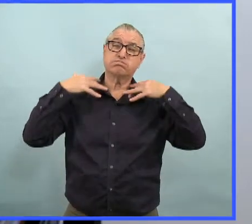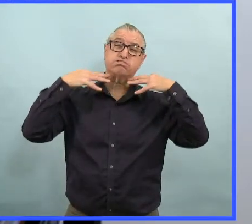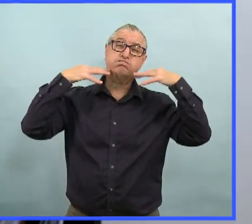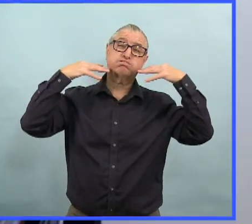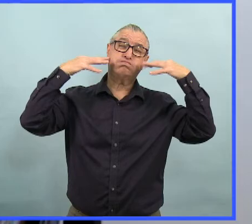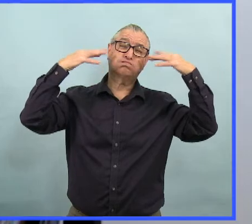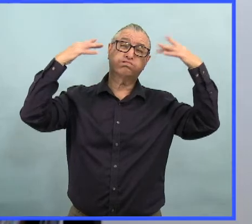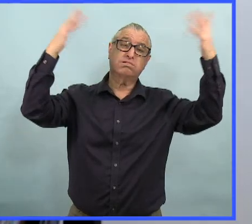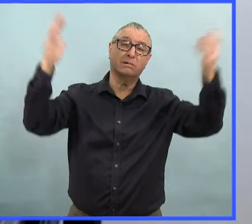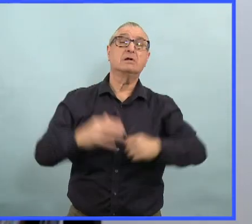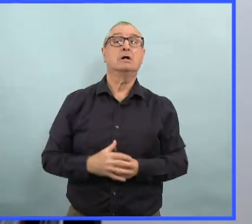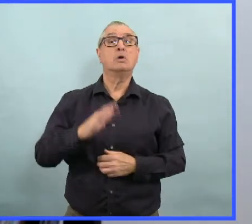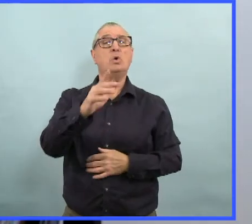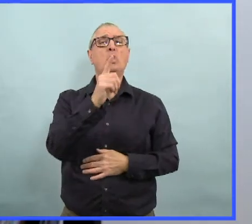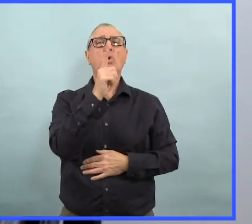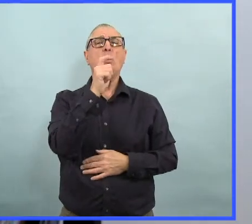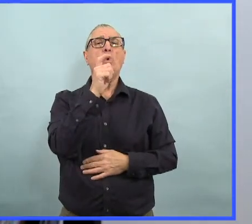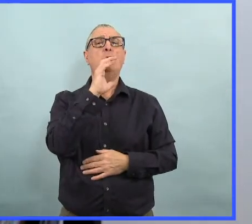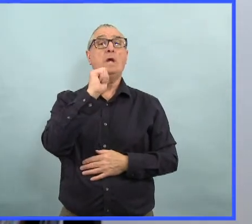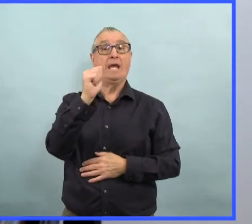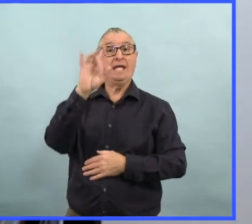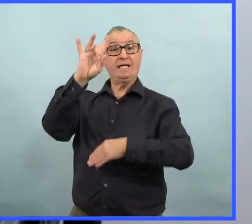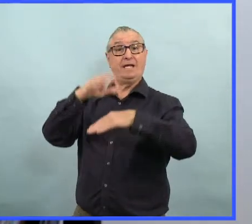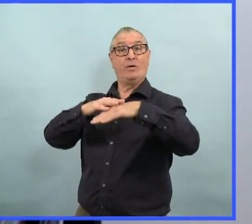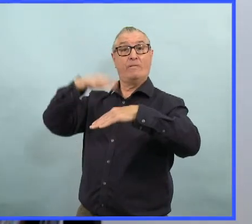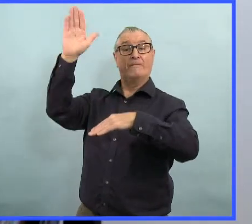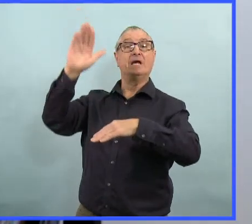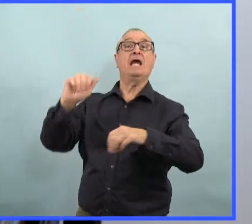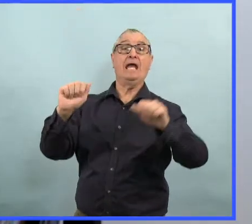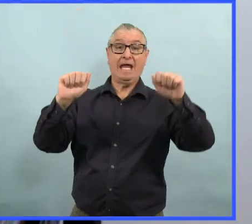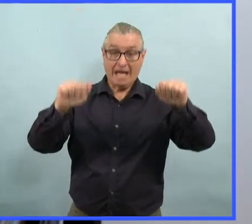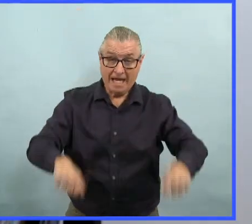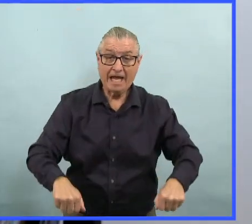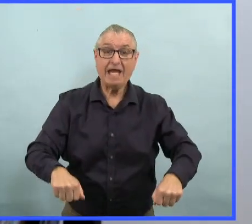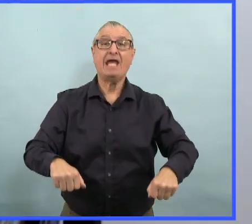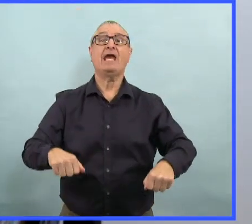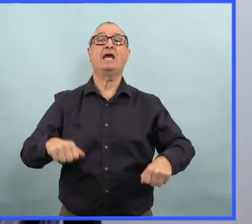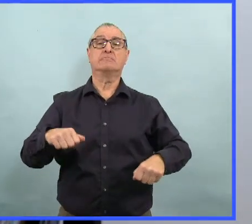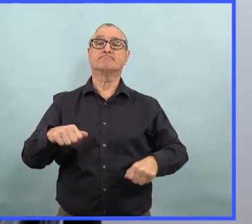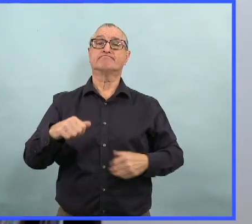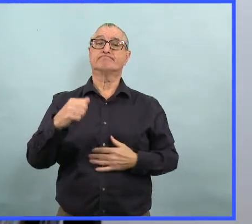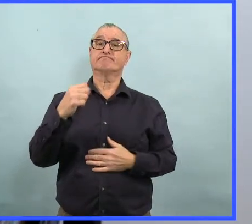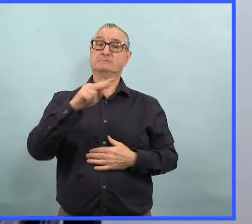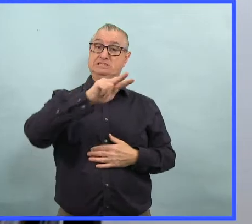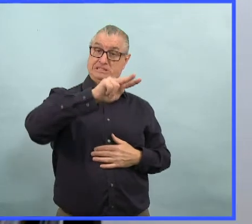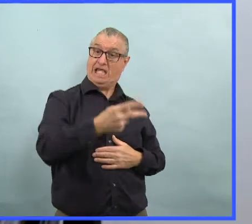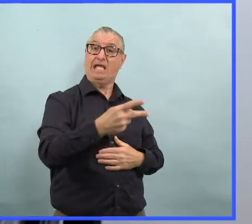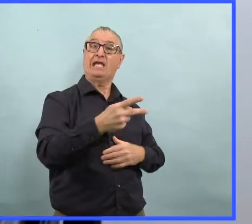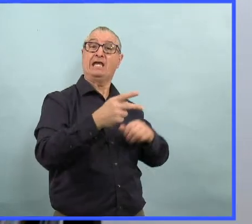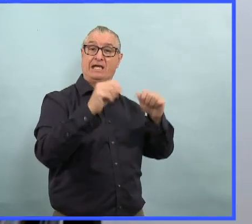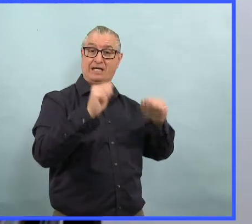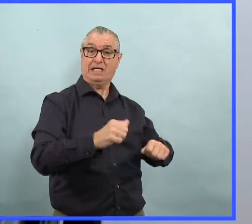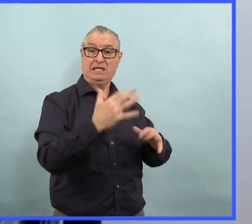18 in manitoba who are six months from their second dose but it's most important for people